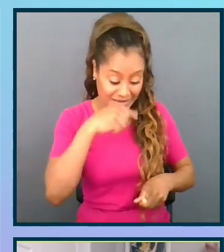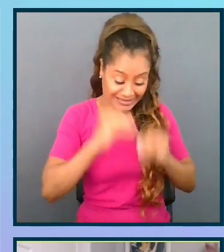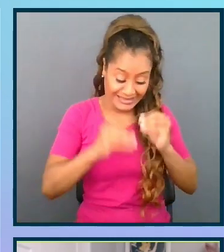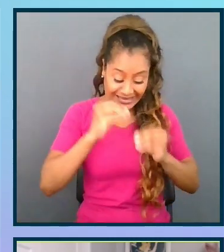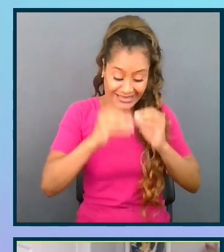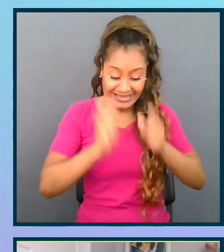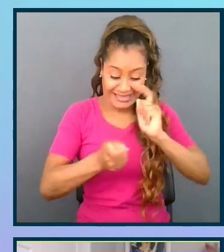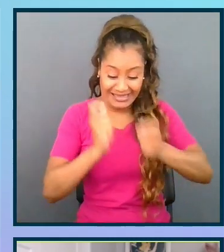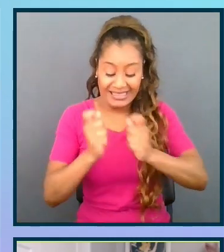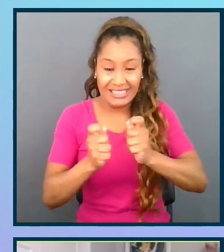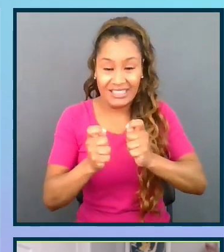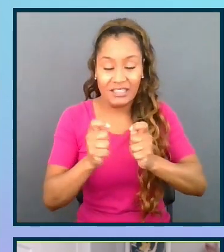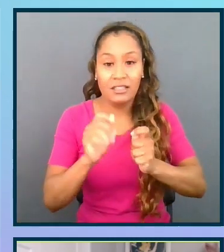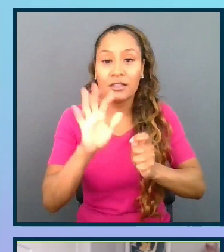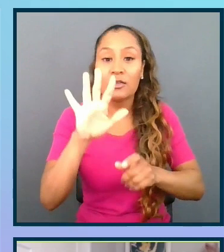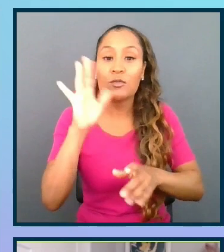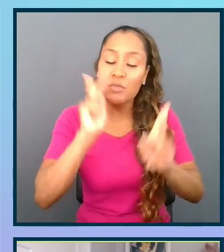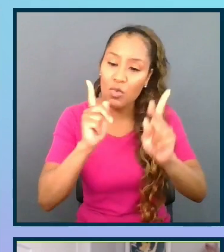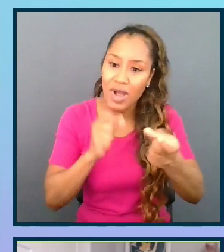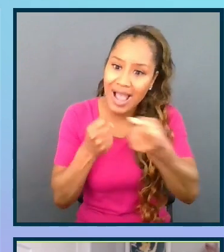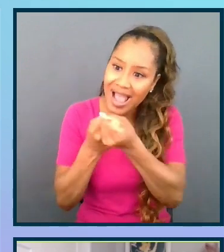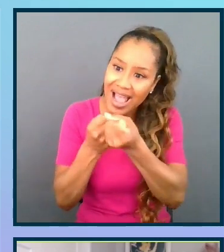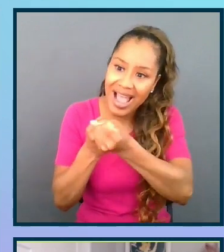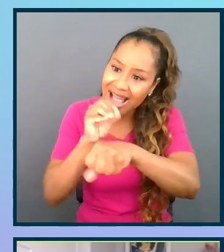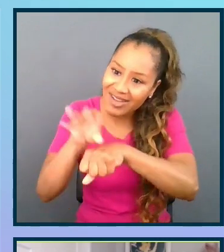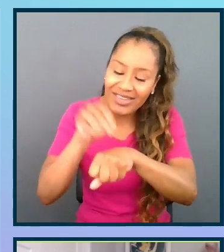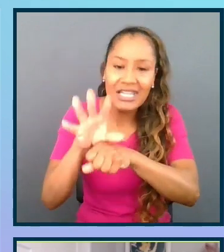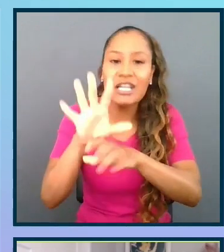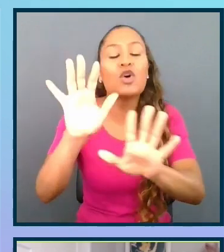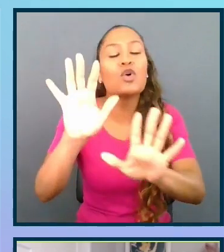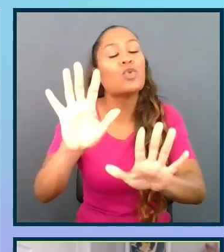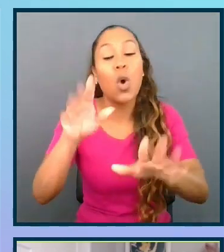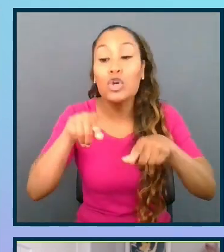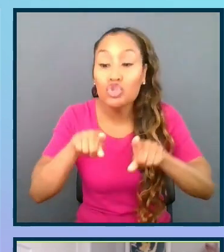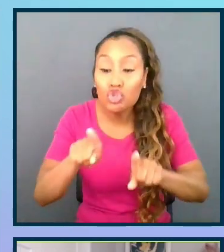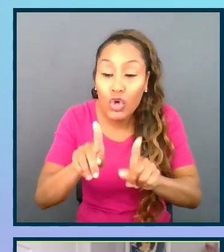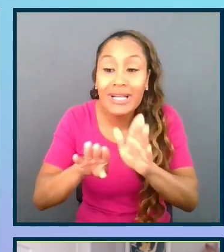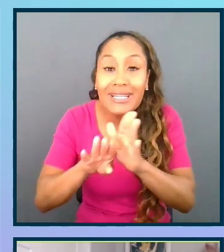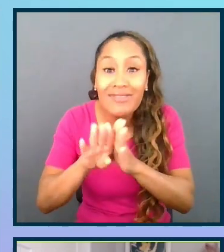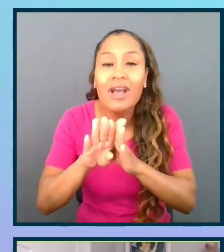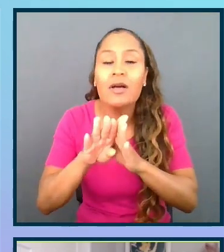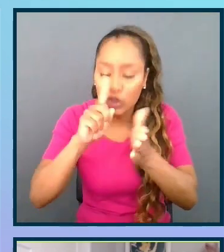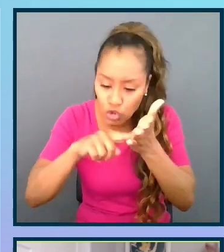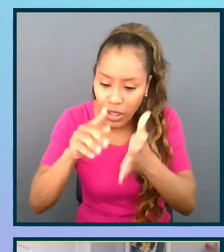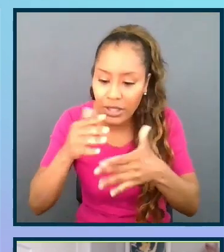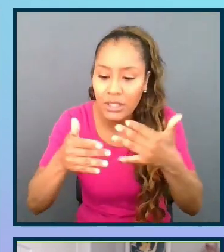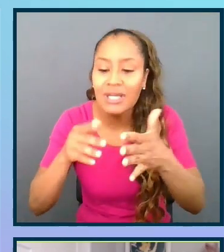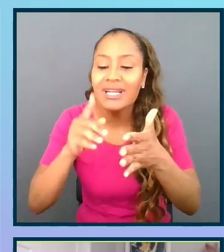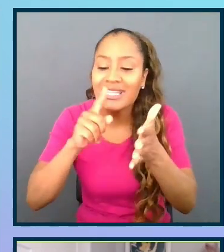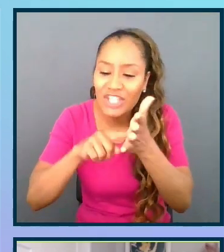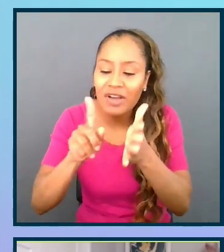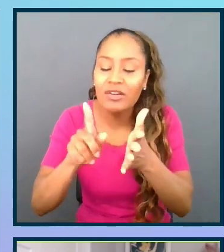began prioritizing accessibility checks during development, shifting the process left.